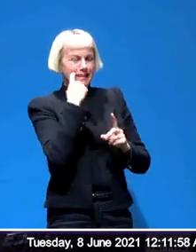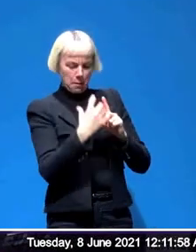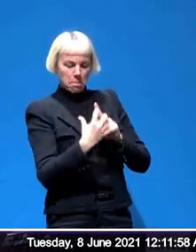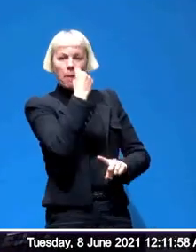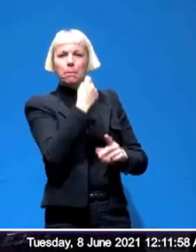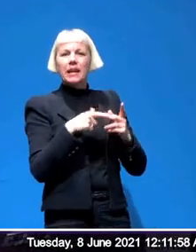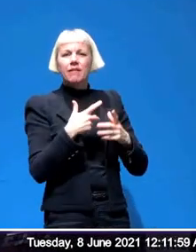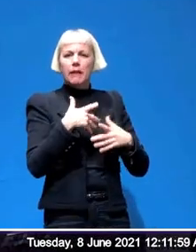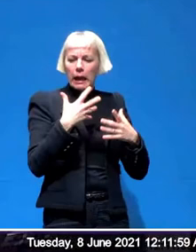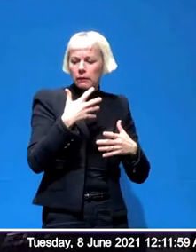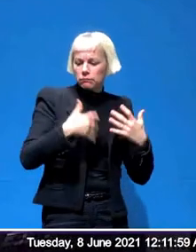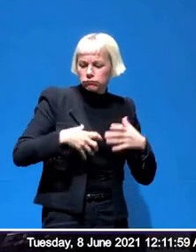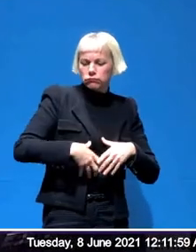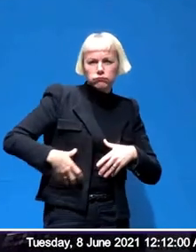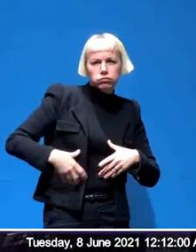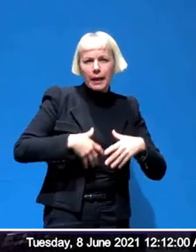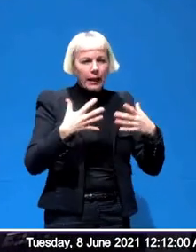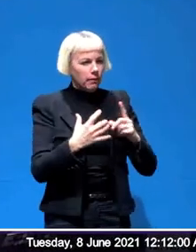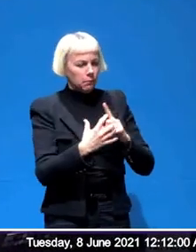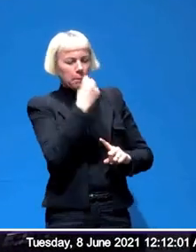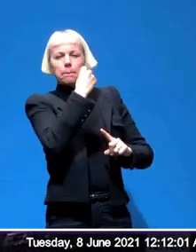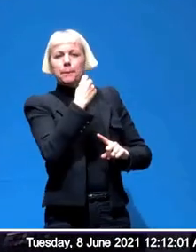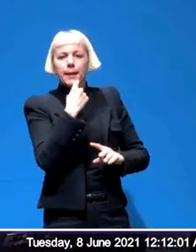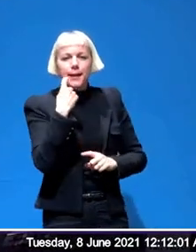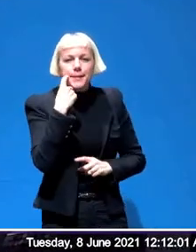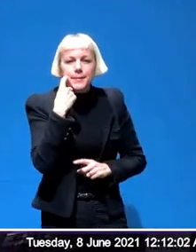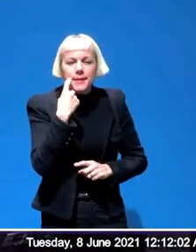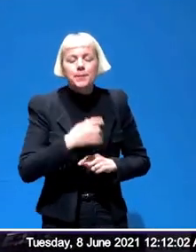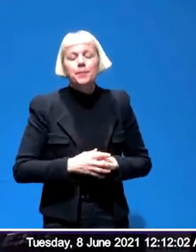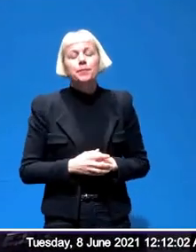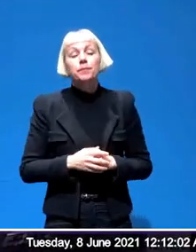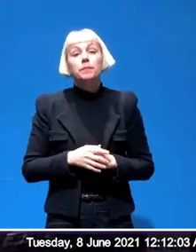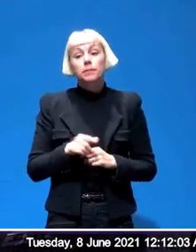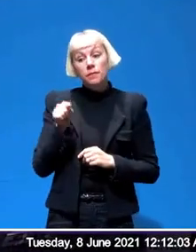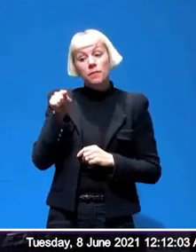And I think, you know, so for me, the farm where he went was really good for a